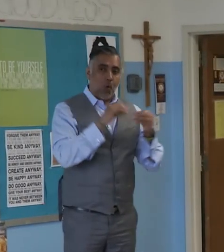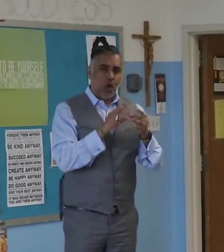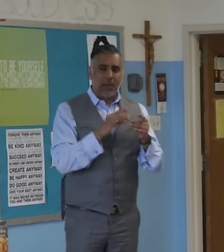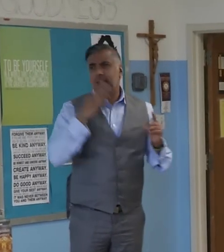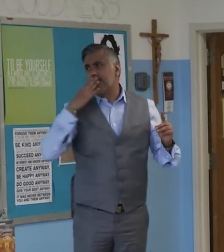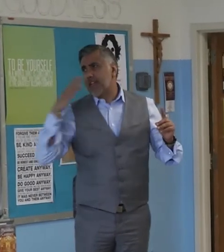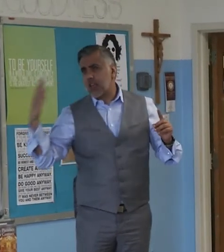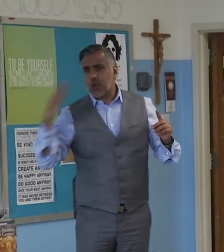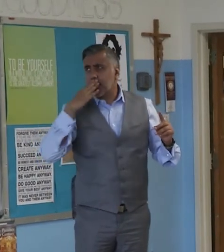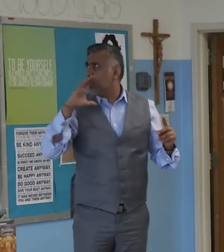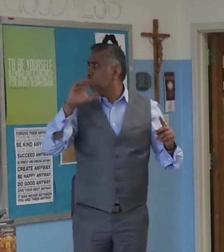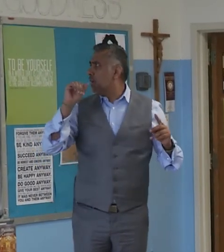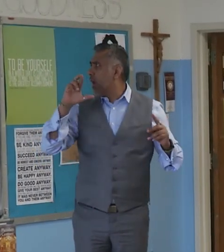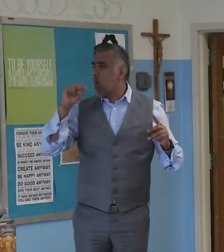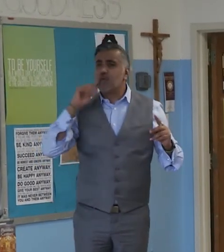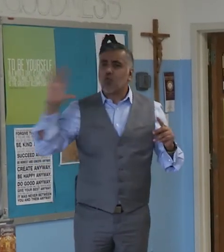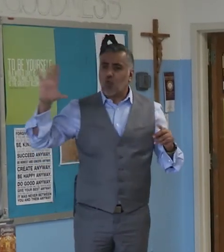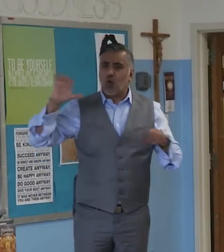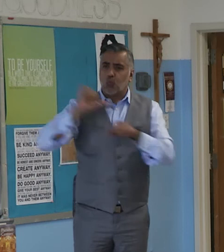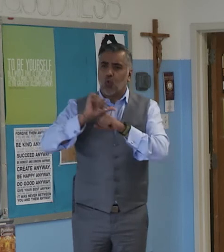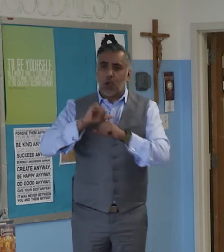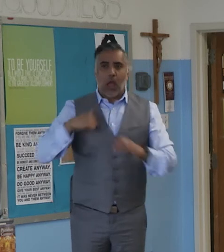you Father Tom and thank you CARA for their work. You know, I came in late so I didn't hear the whole